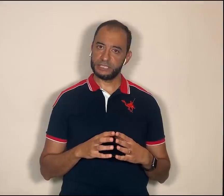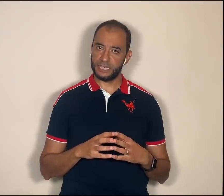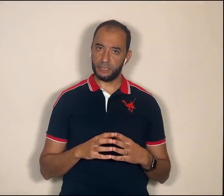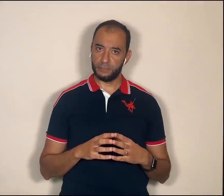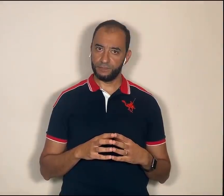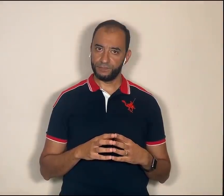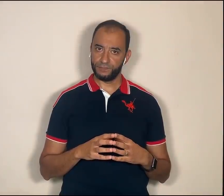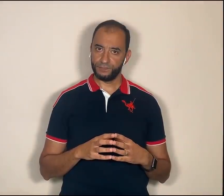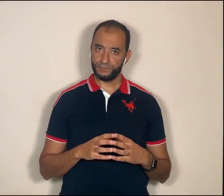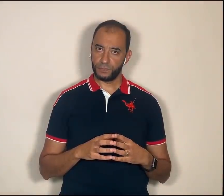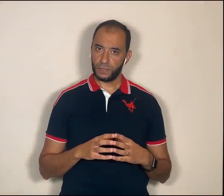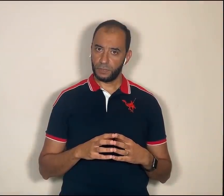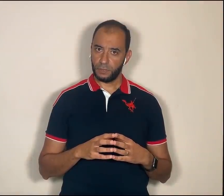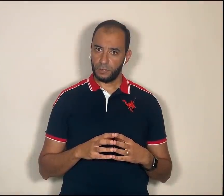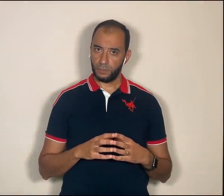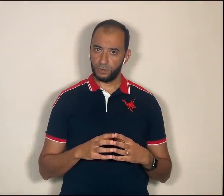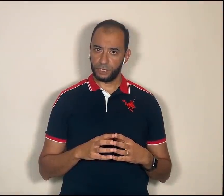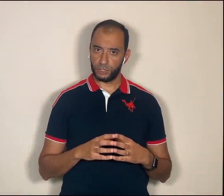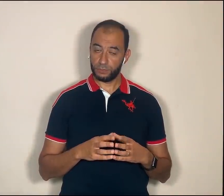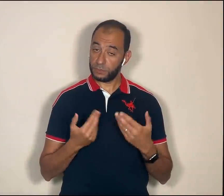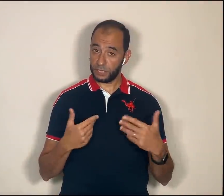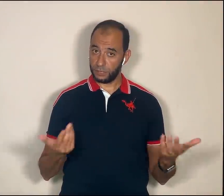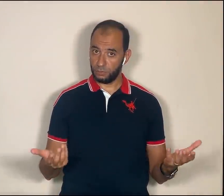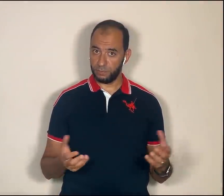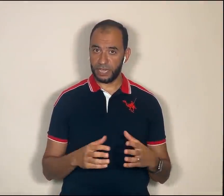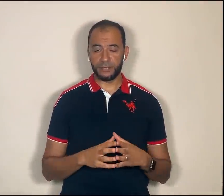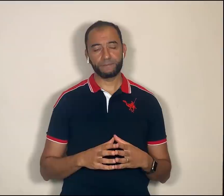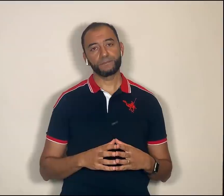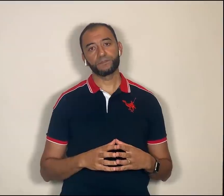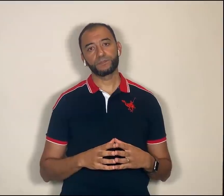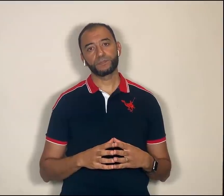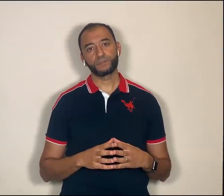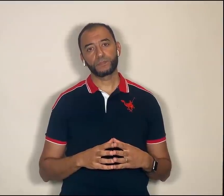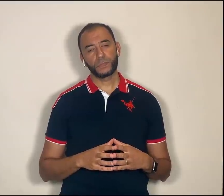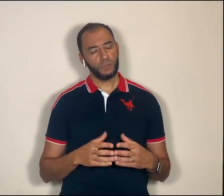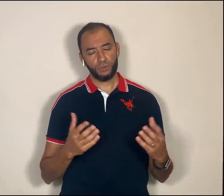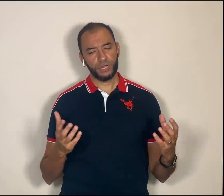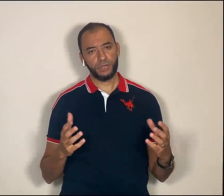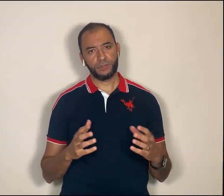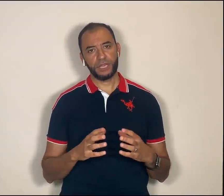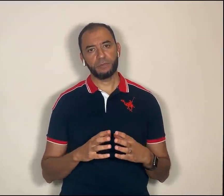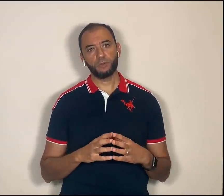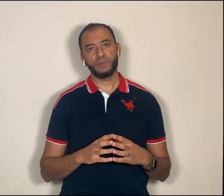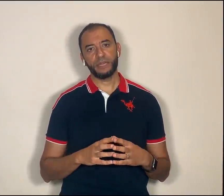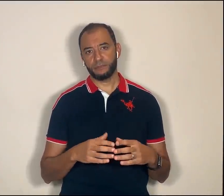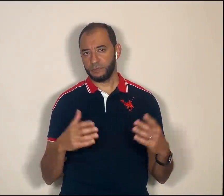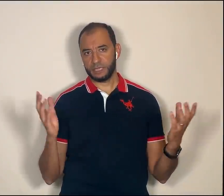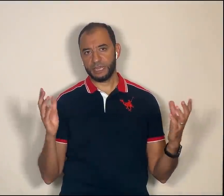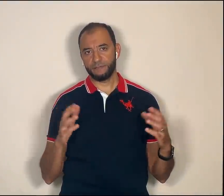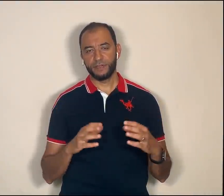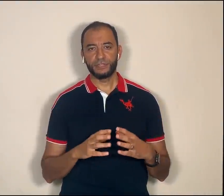cell organisms like the human being or any other animal or plant that have